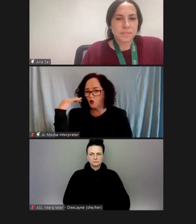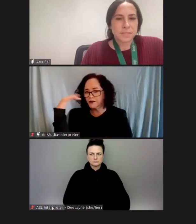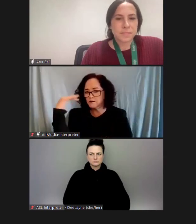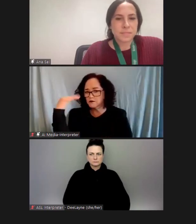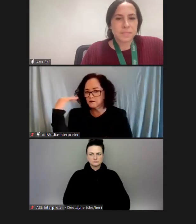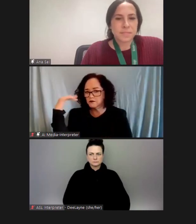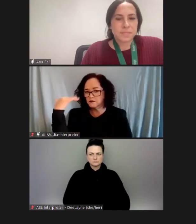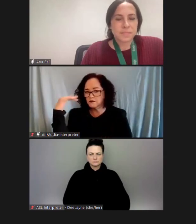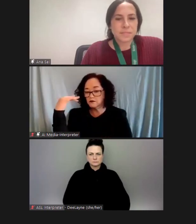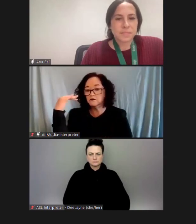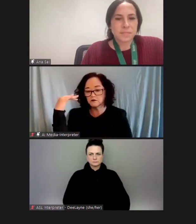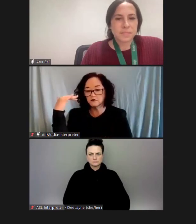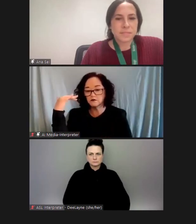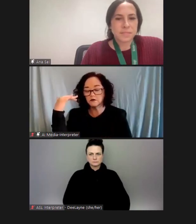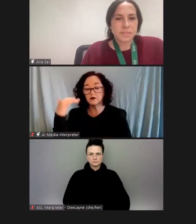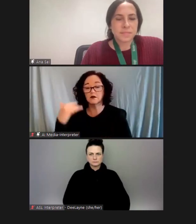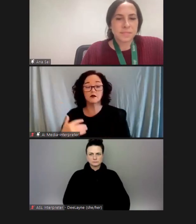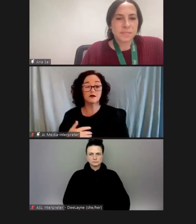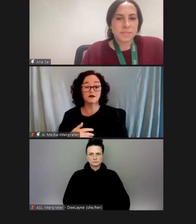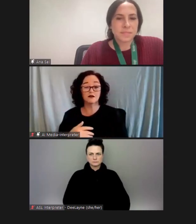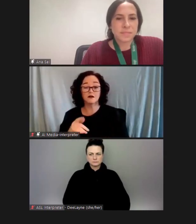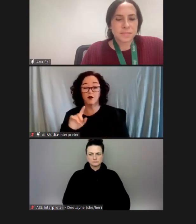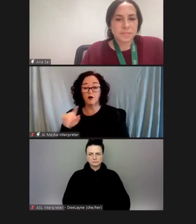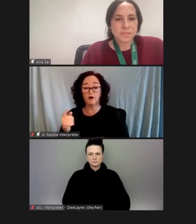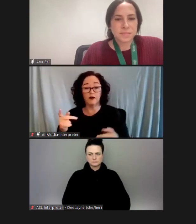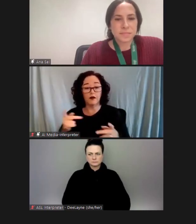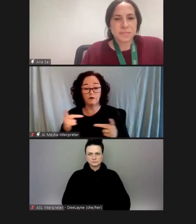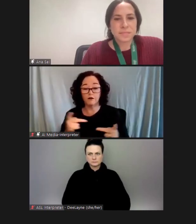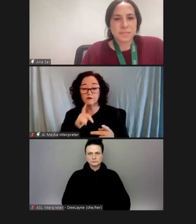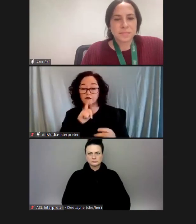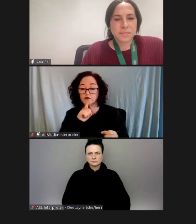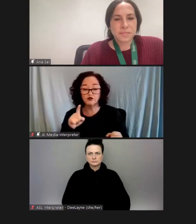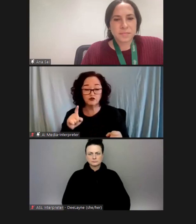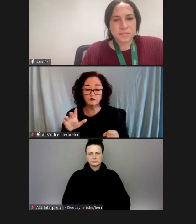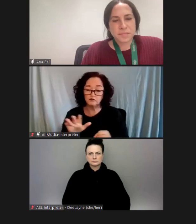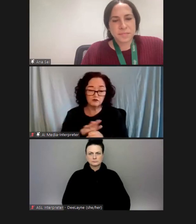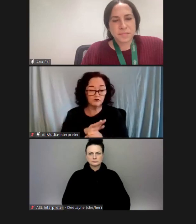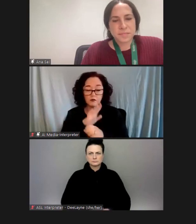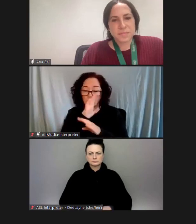truly in a quiet environment well maybe